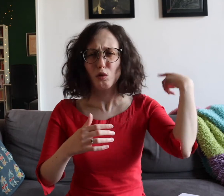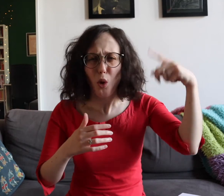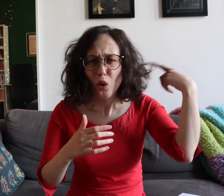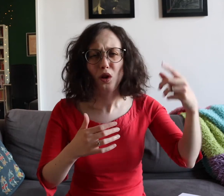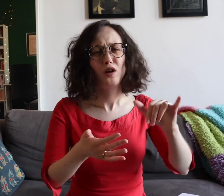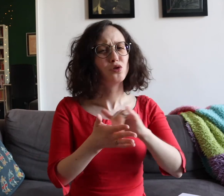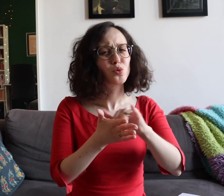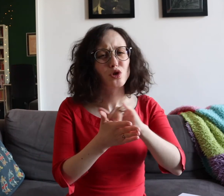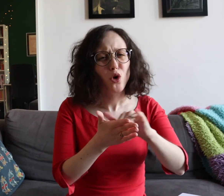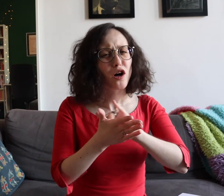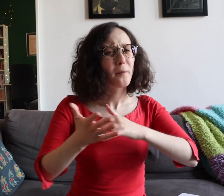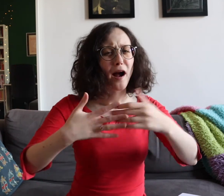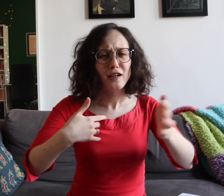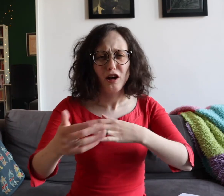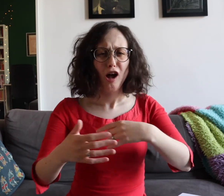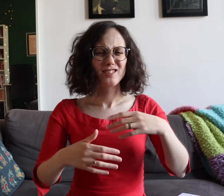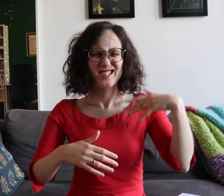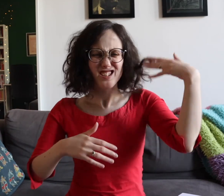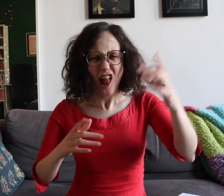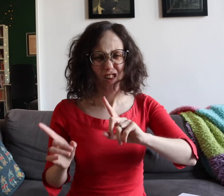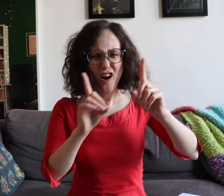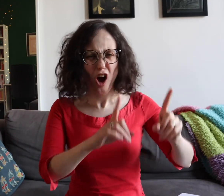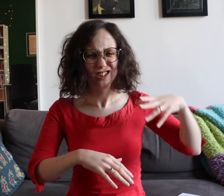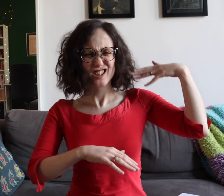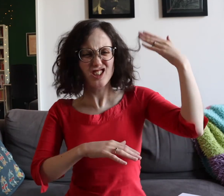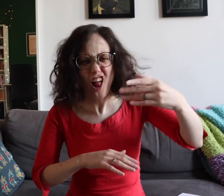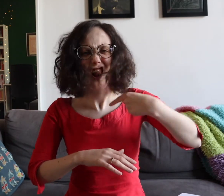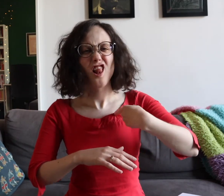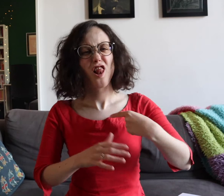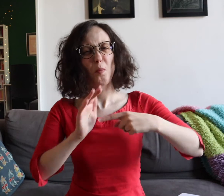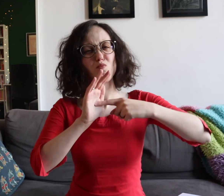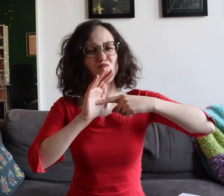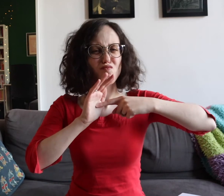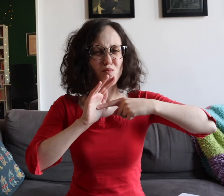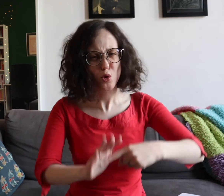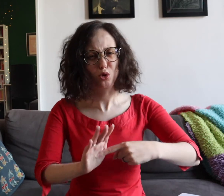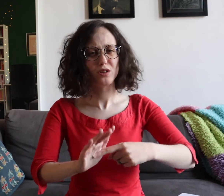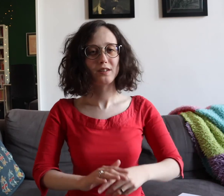London or New York, didn't matter one bit, I just absolutely had to move.